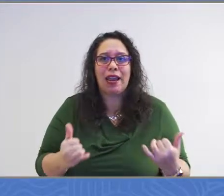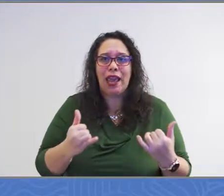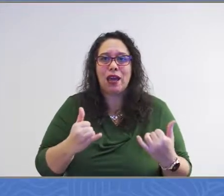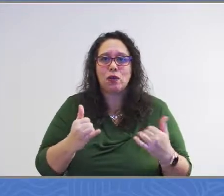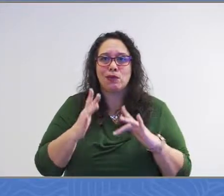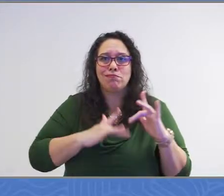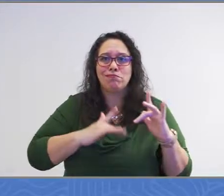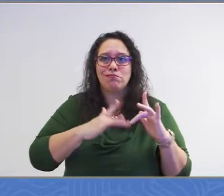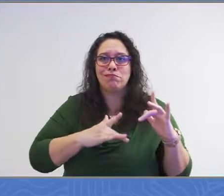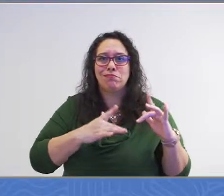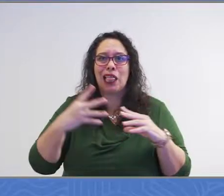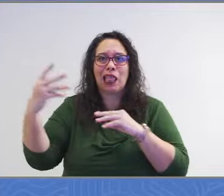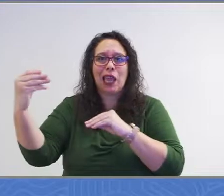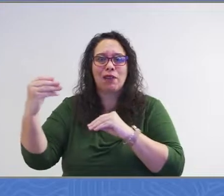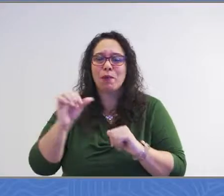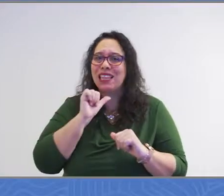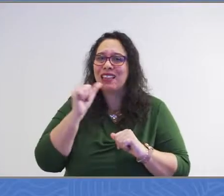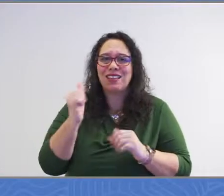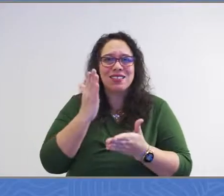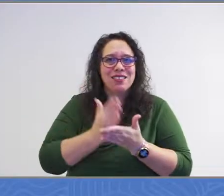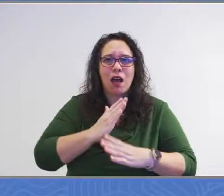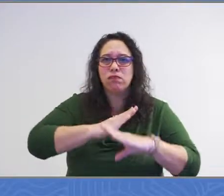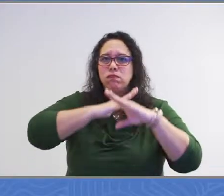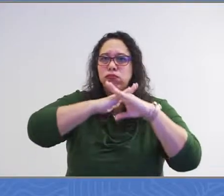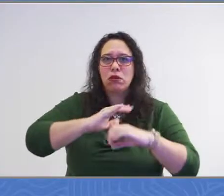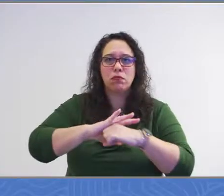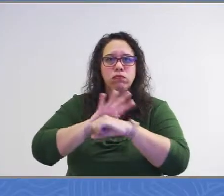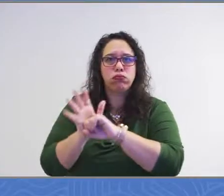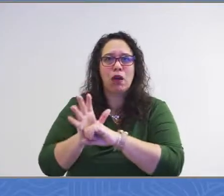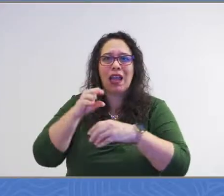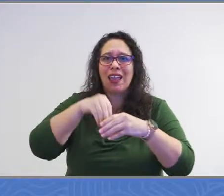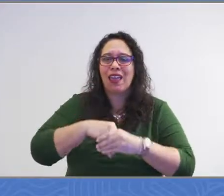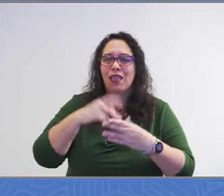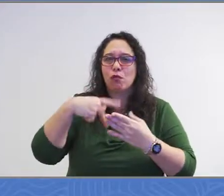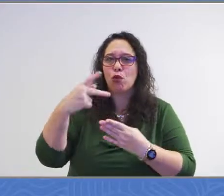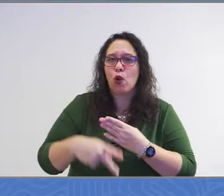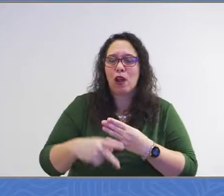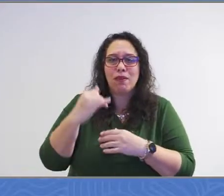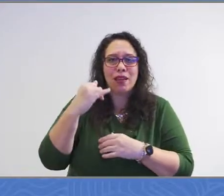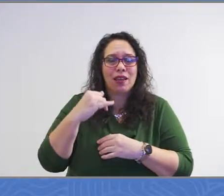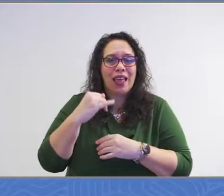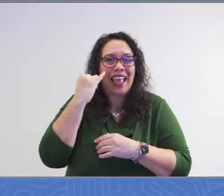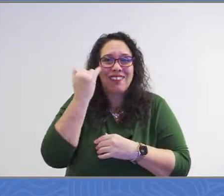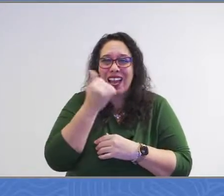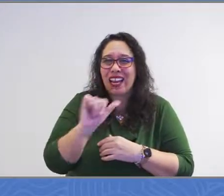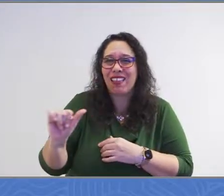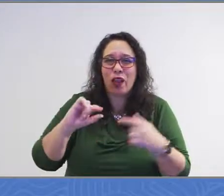but that does not stop the spread of COVID in the program, if anything, it is harming the children even more